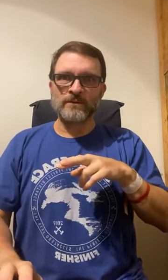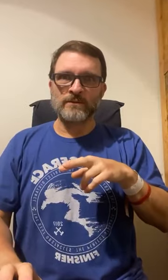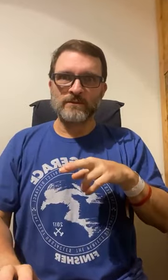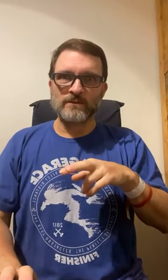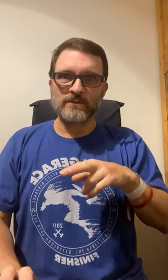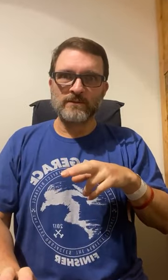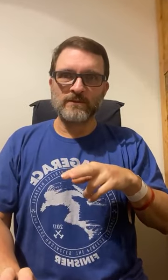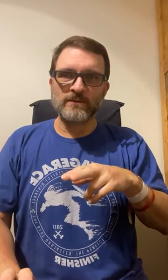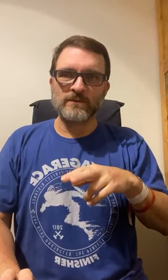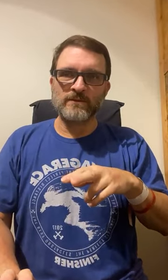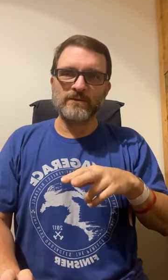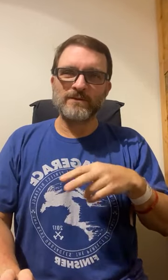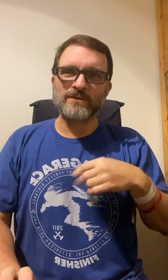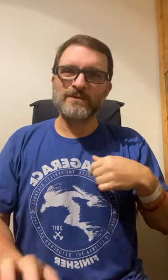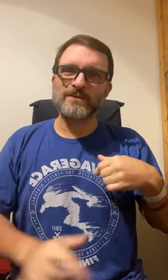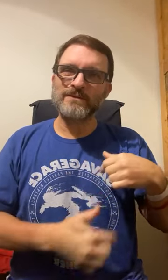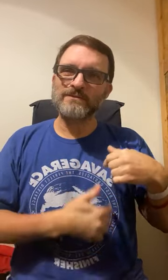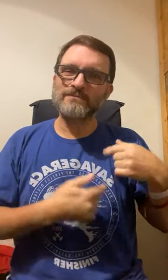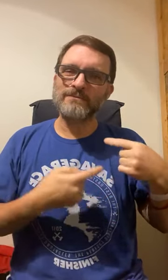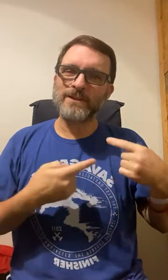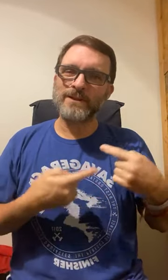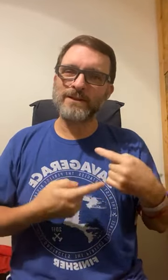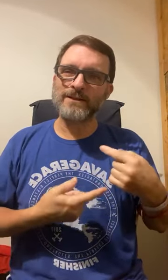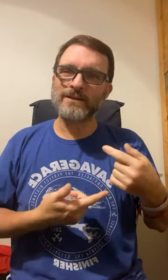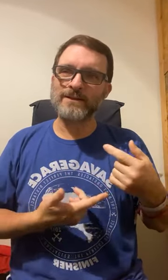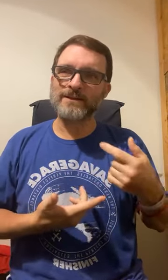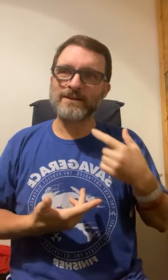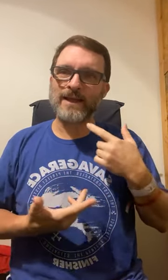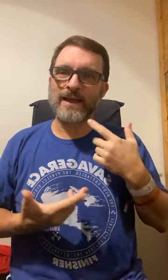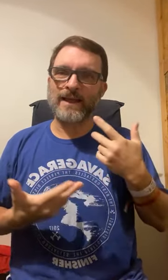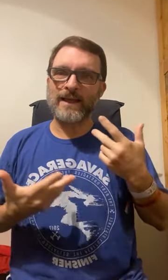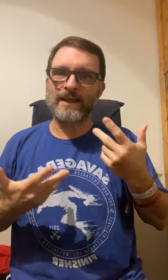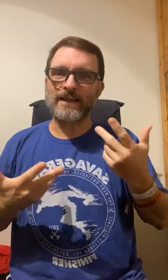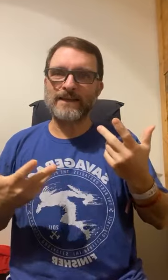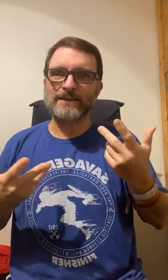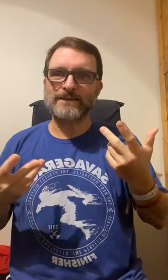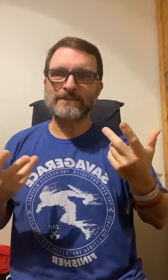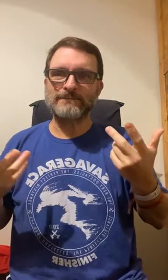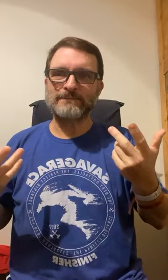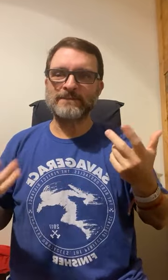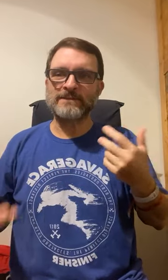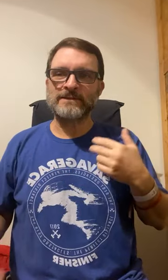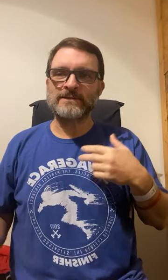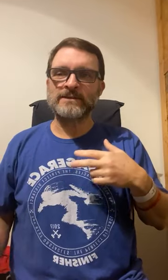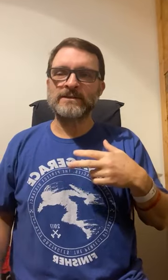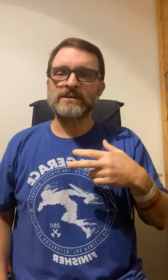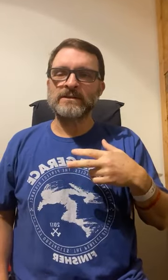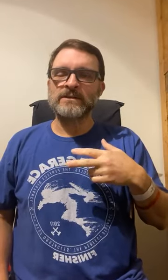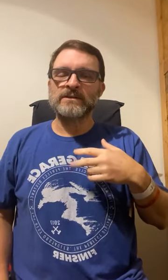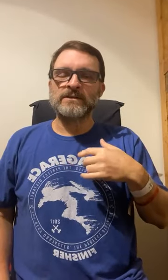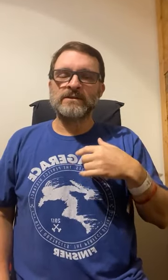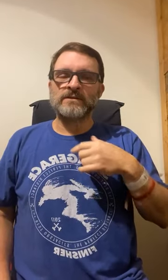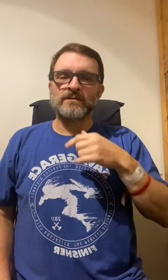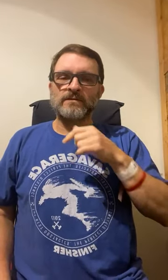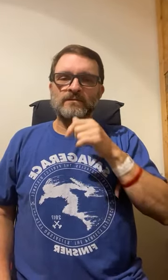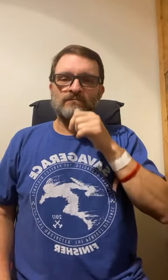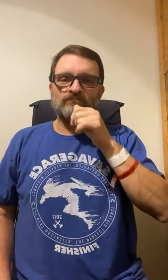I said but I have pain on my side with the rib. There was nothing he could say or do at the moment.